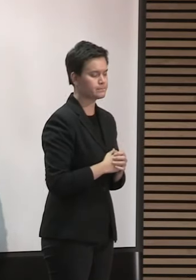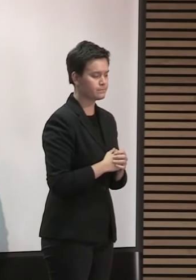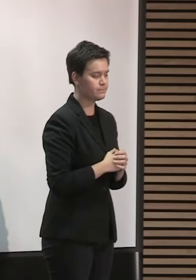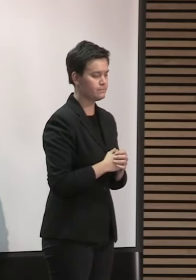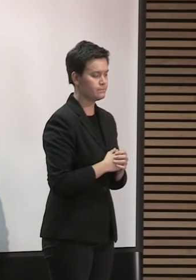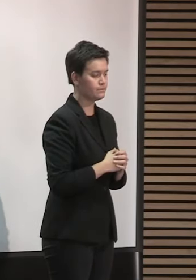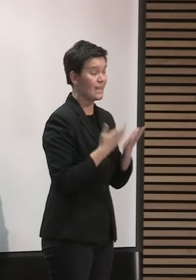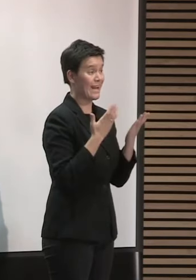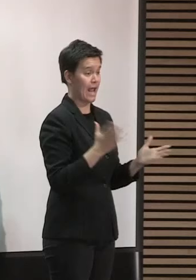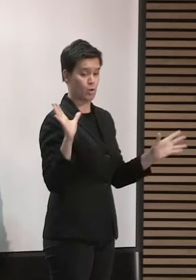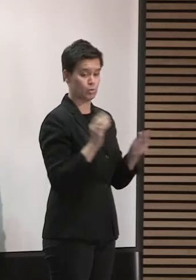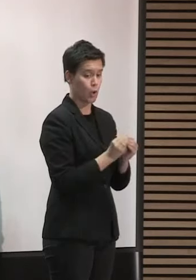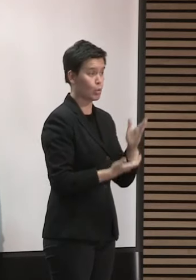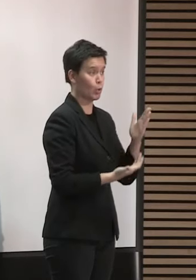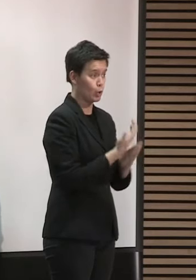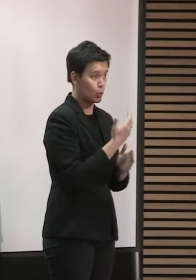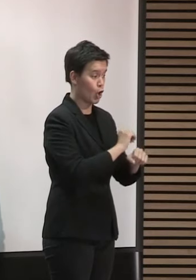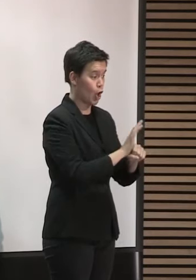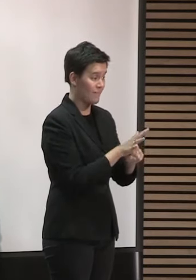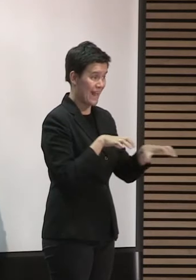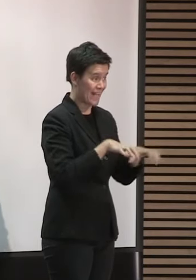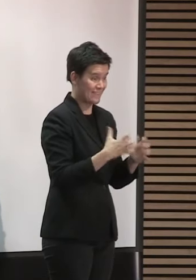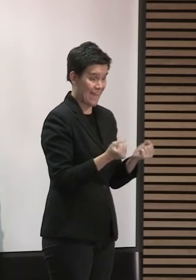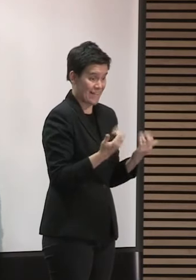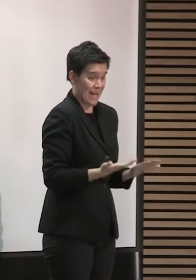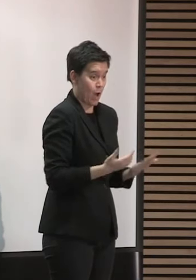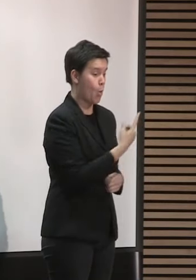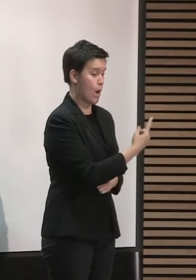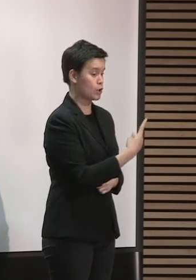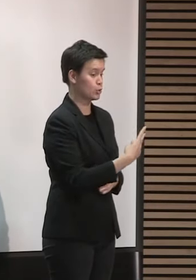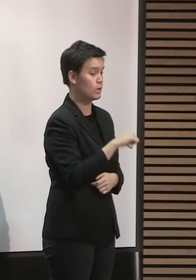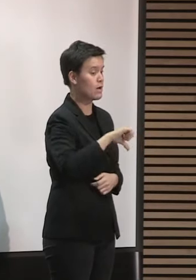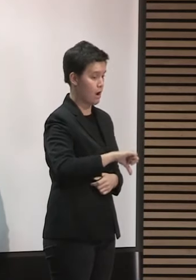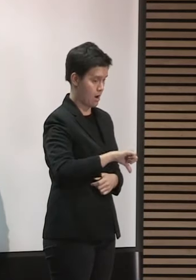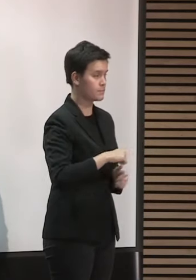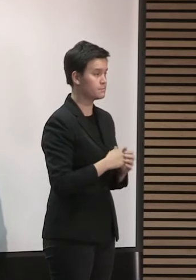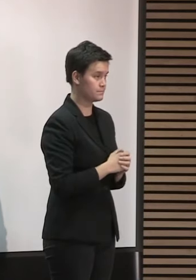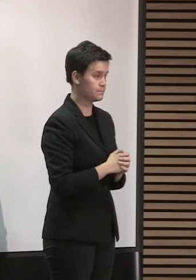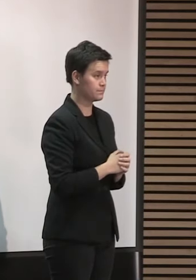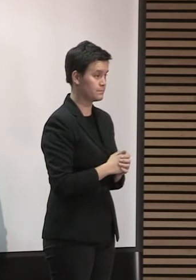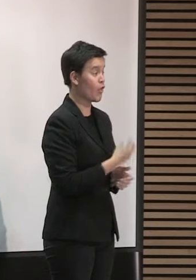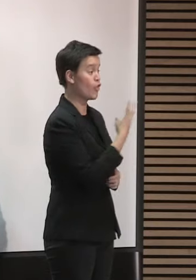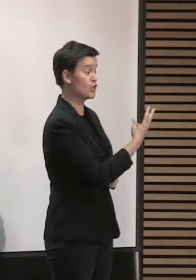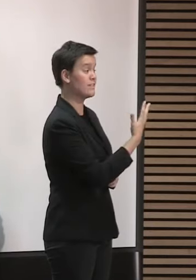added to that app and more will be added very shortly.